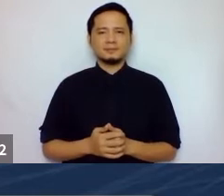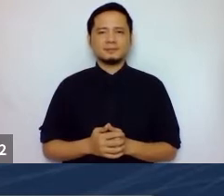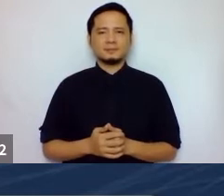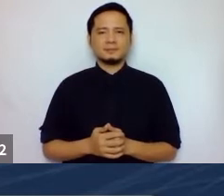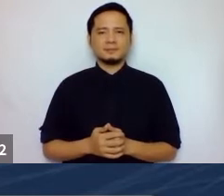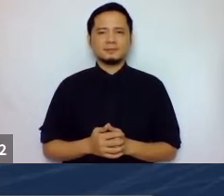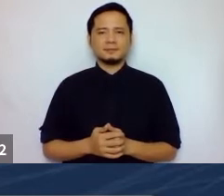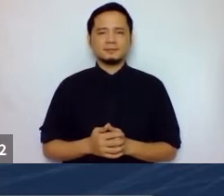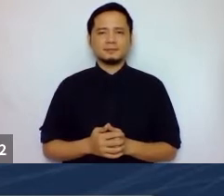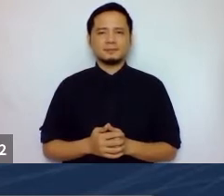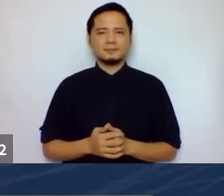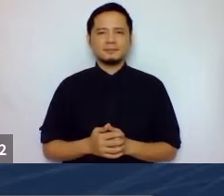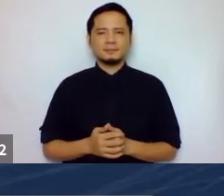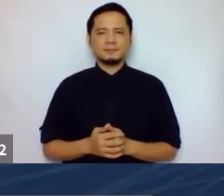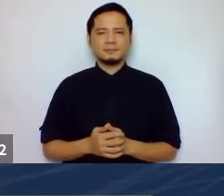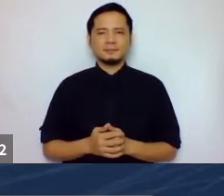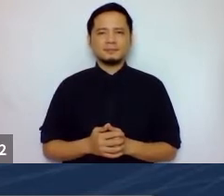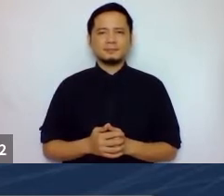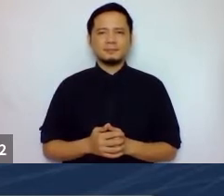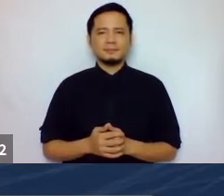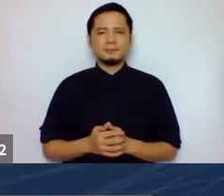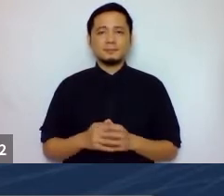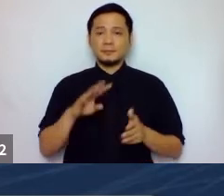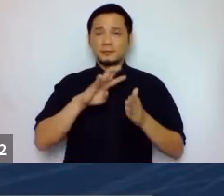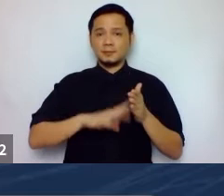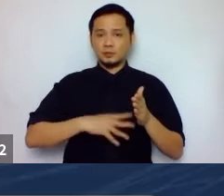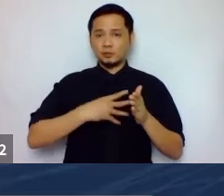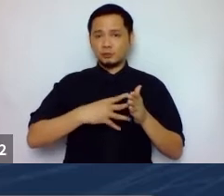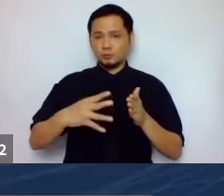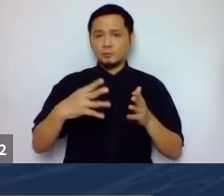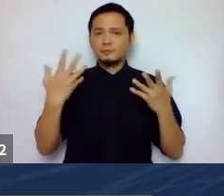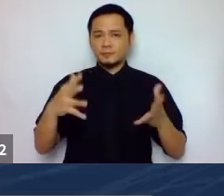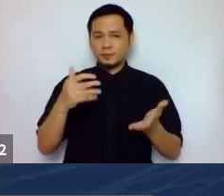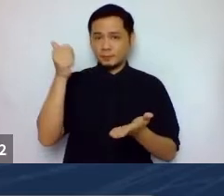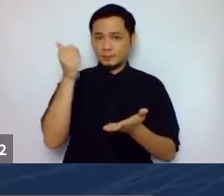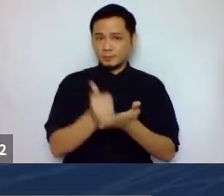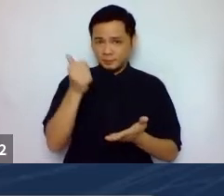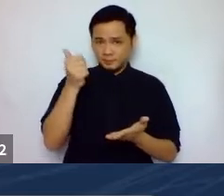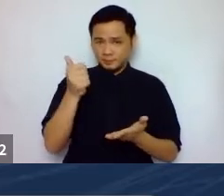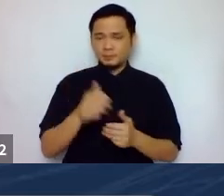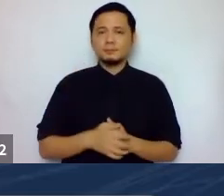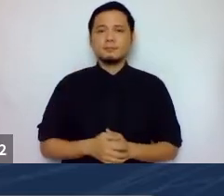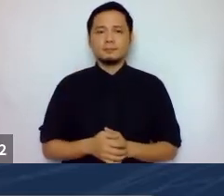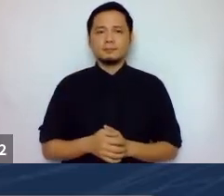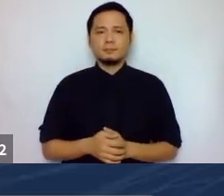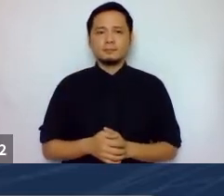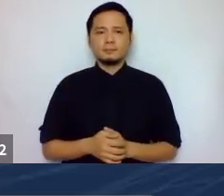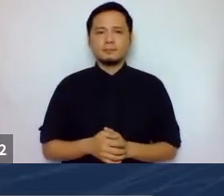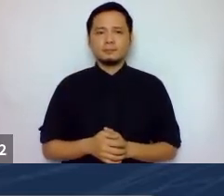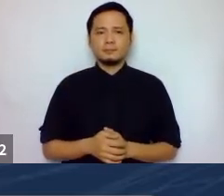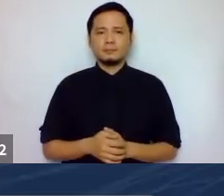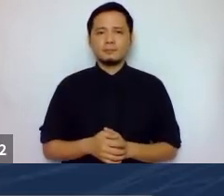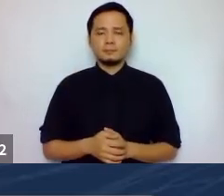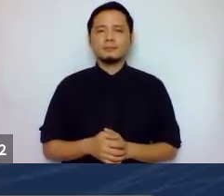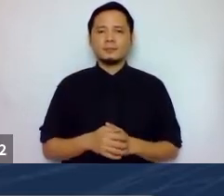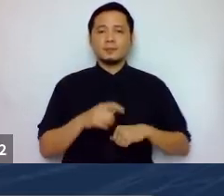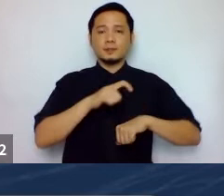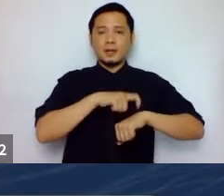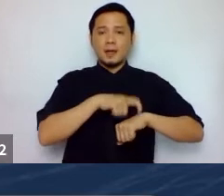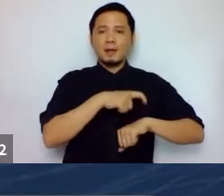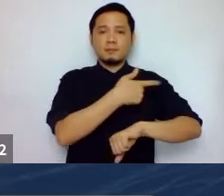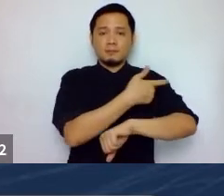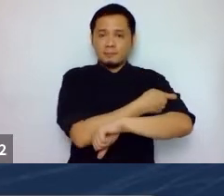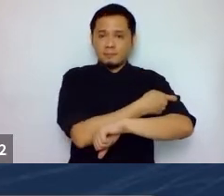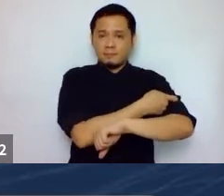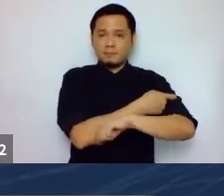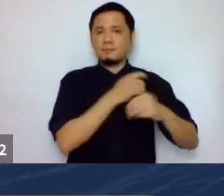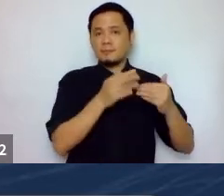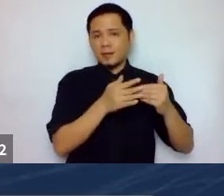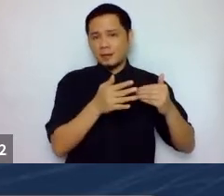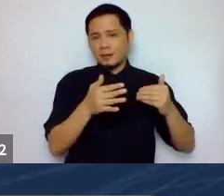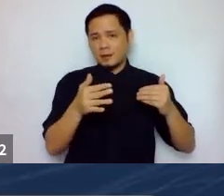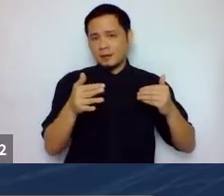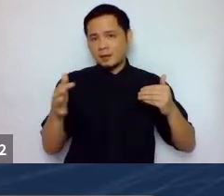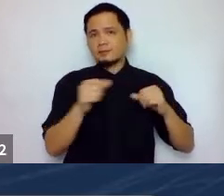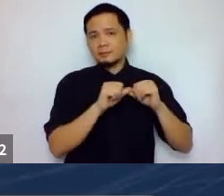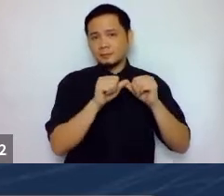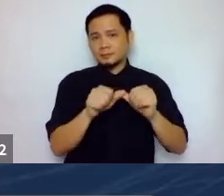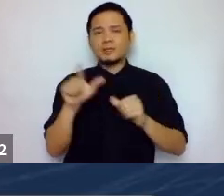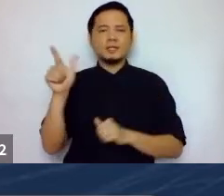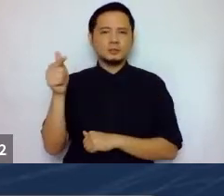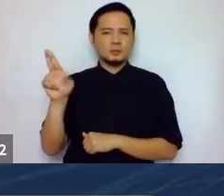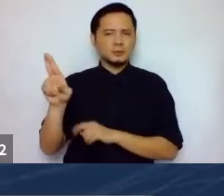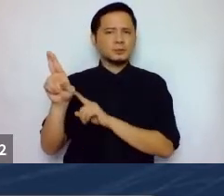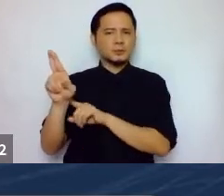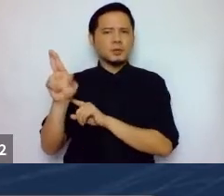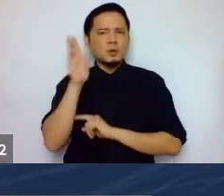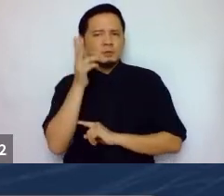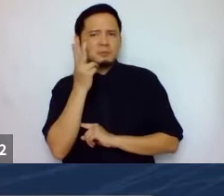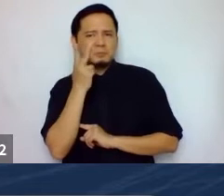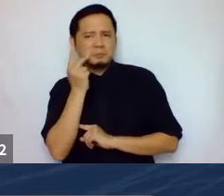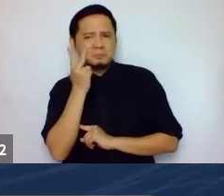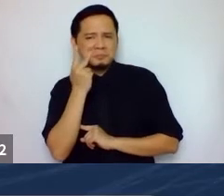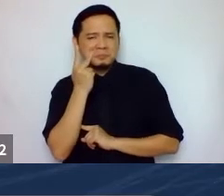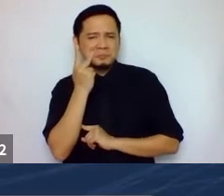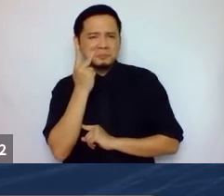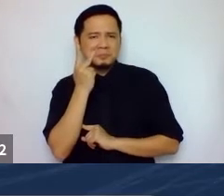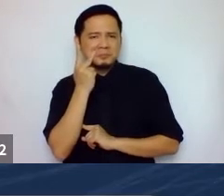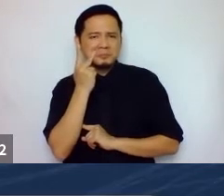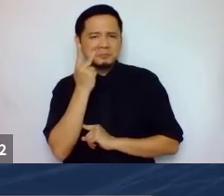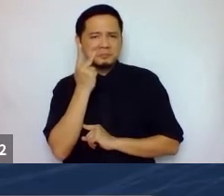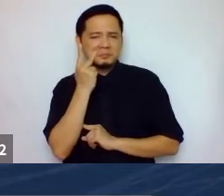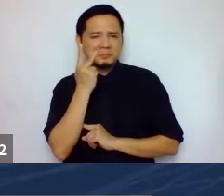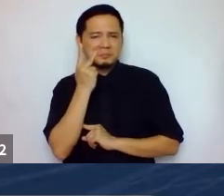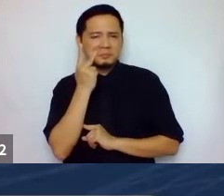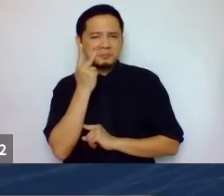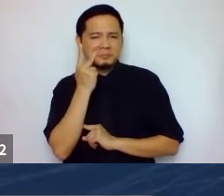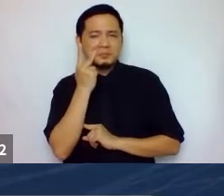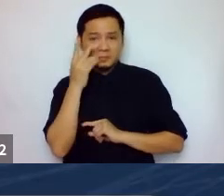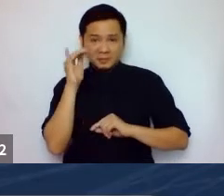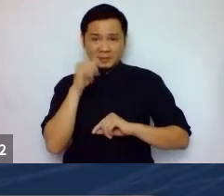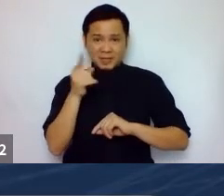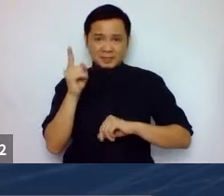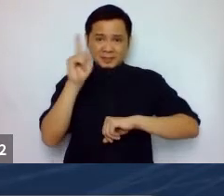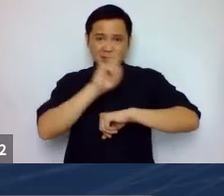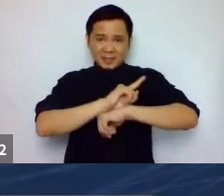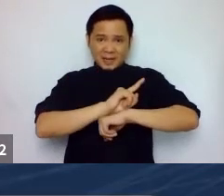So once you have been scheduled for vaccination, we are encouraging the local government units during the time of vaccination to check if the ones they texted for vaccination needs transportation.